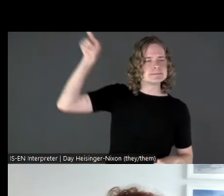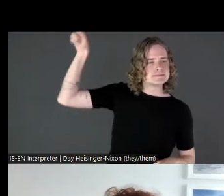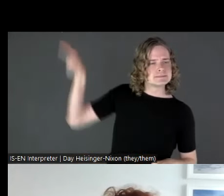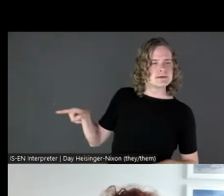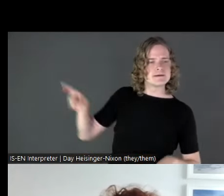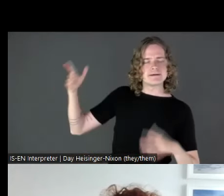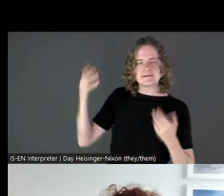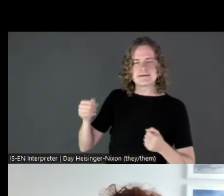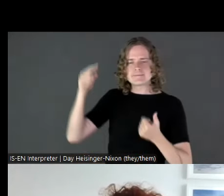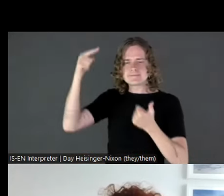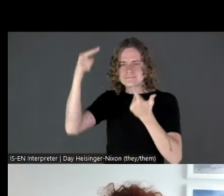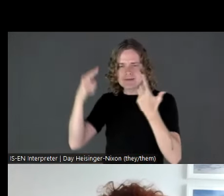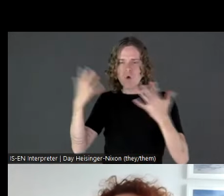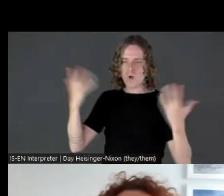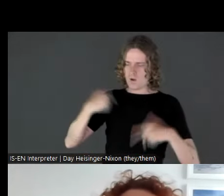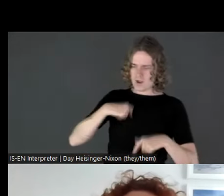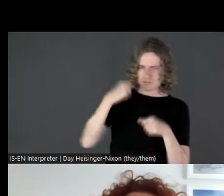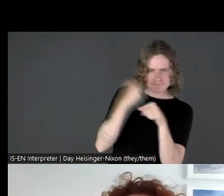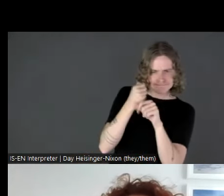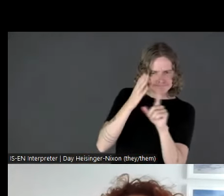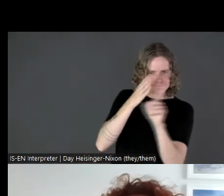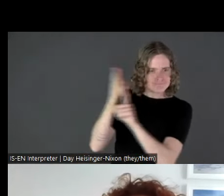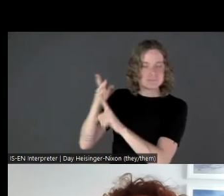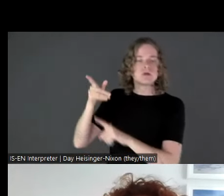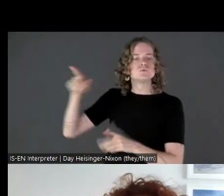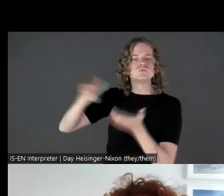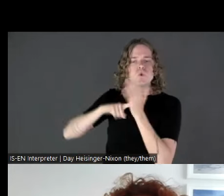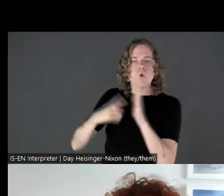have been the most contributions and where there are gaps and further work to do.